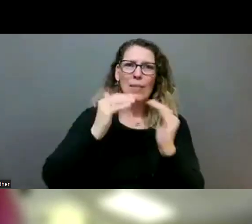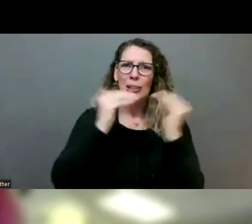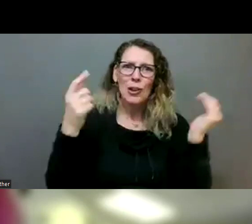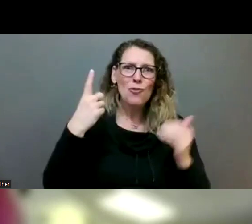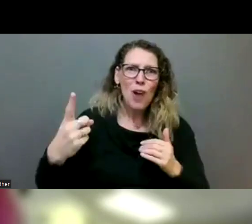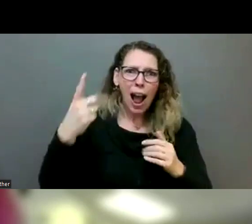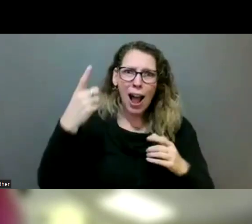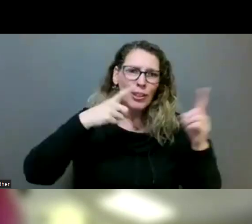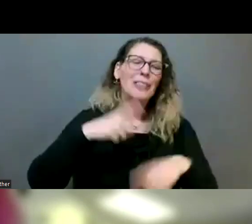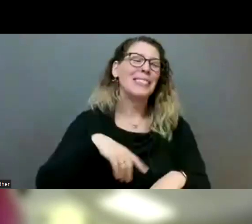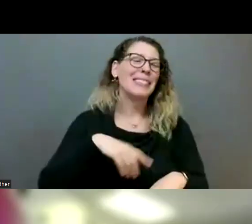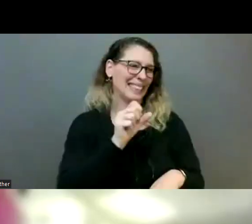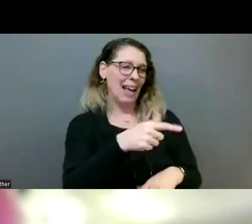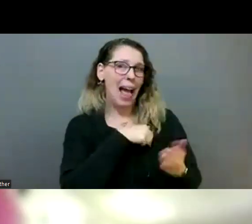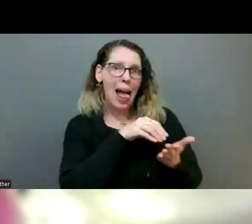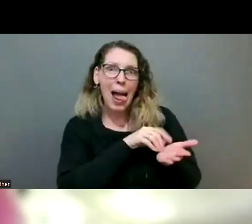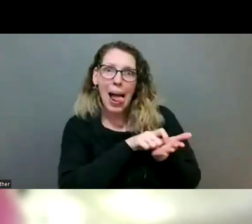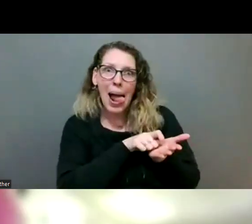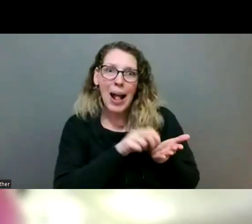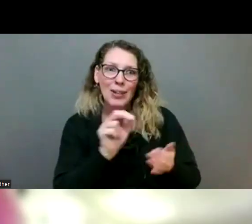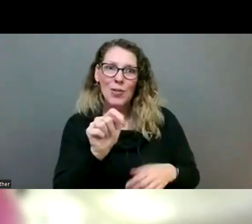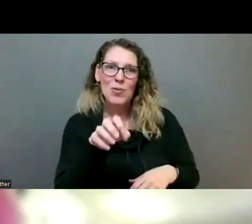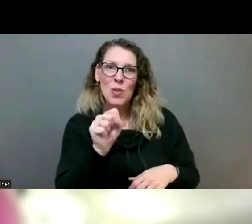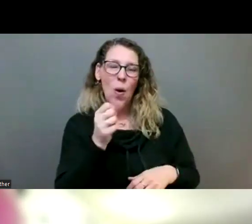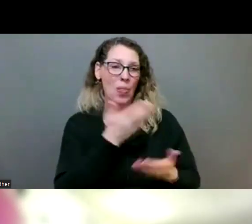Yeah well and I was taking notes when people were putting down the things that they were